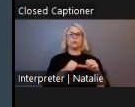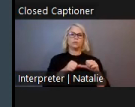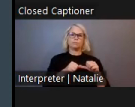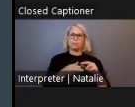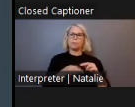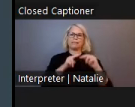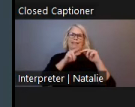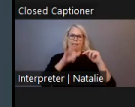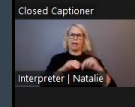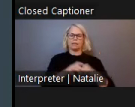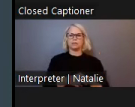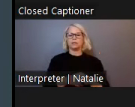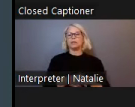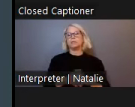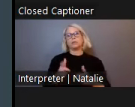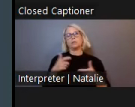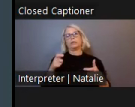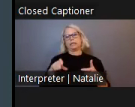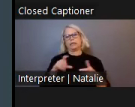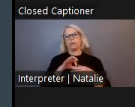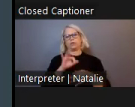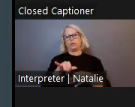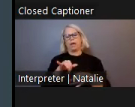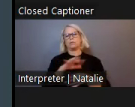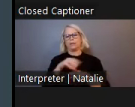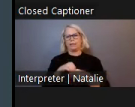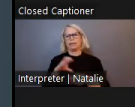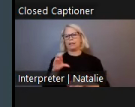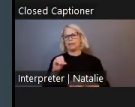Camille is a preparedness and resilience coordinator, Camille is also conducting and developing